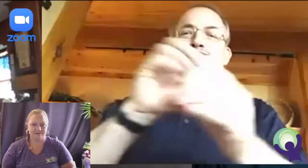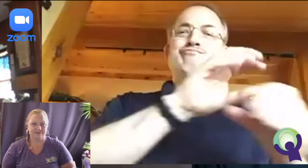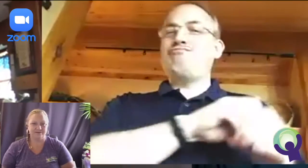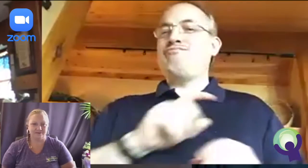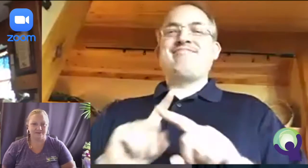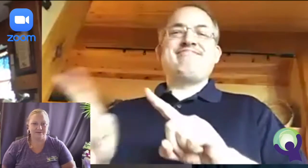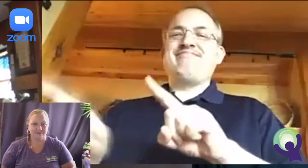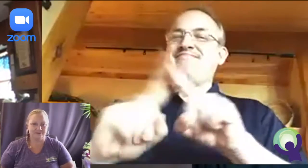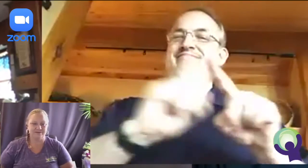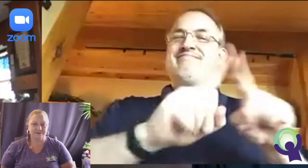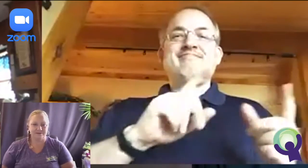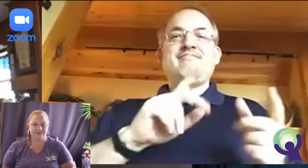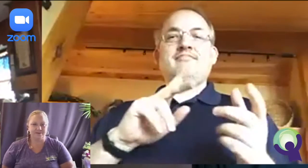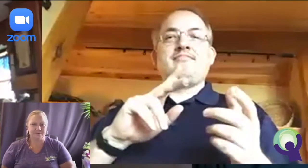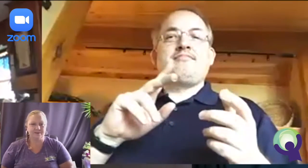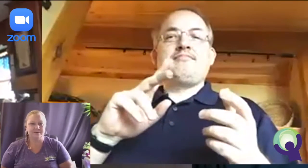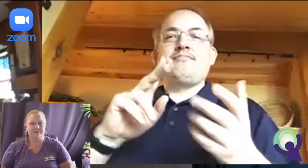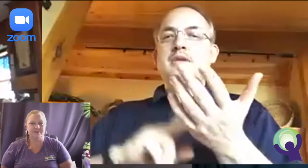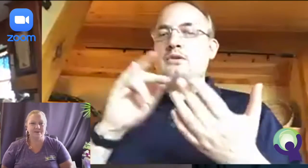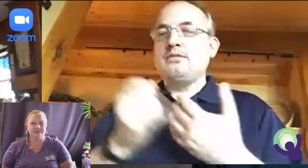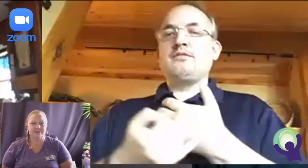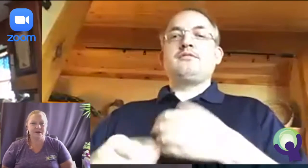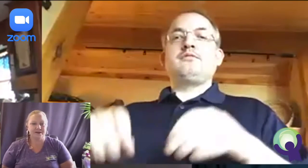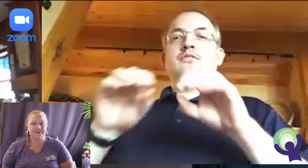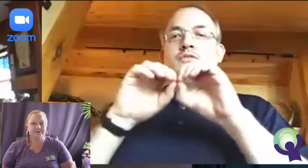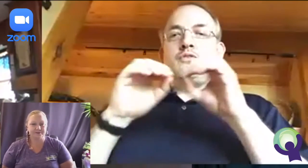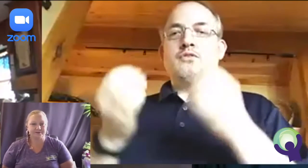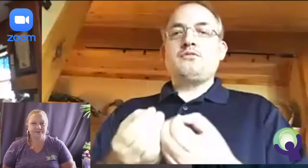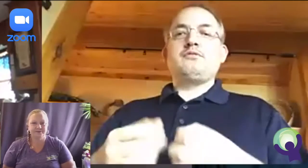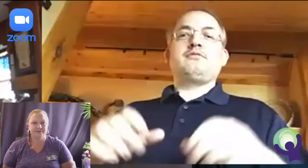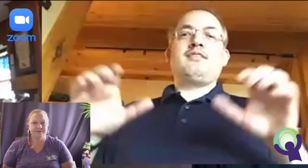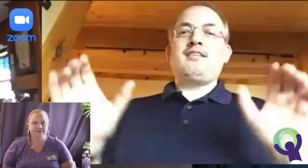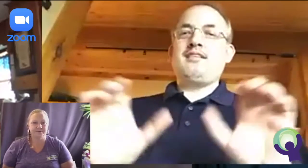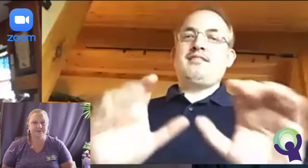up as many opportunities as I could and become involved in what I could, different projects,